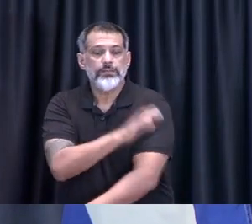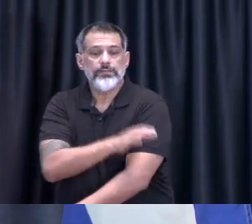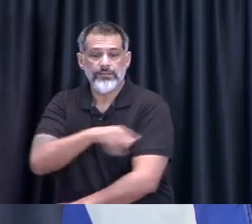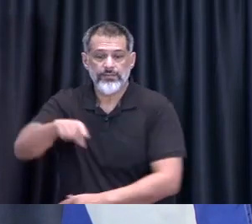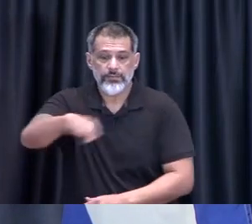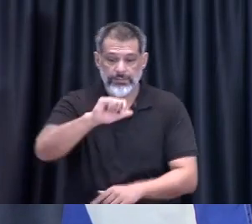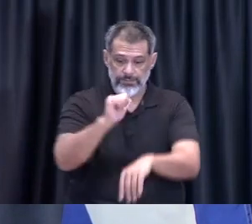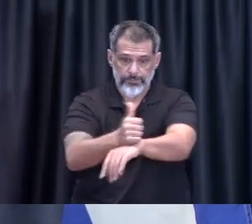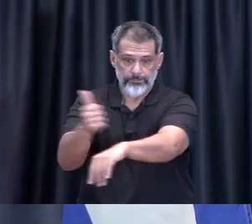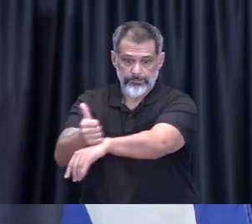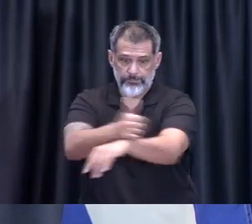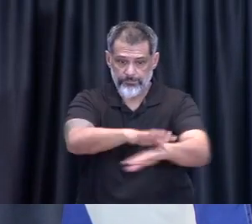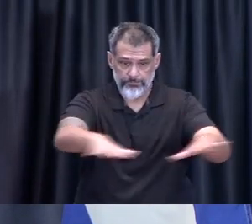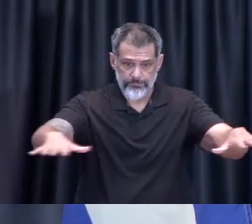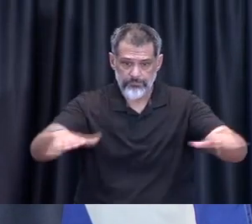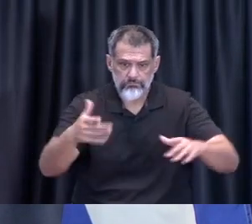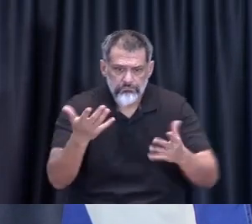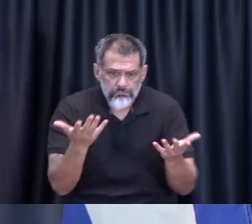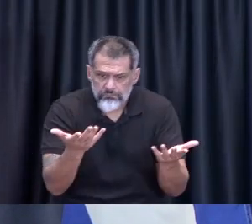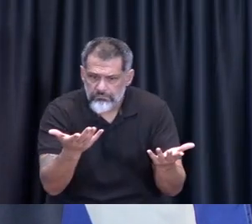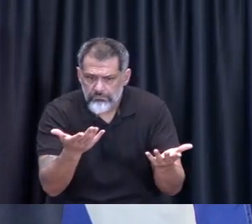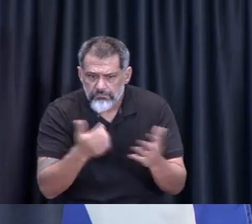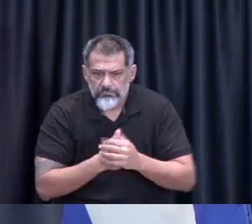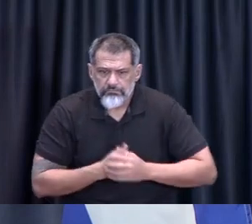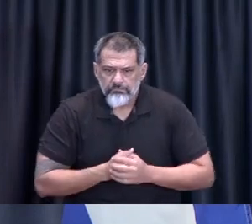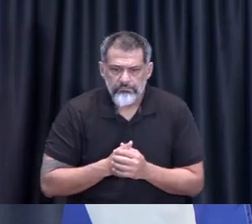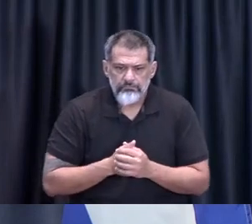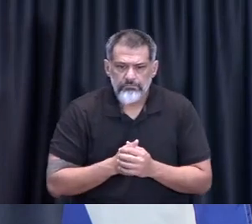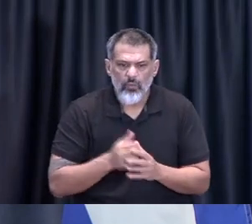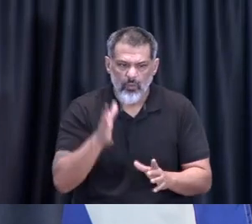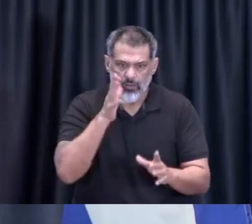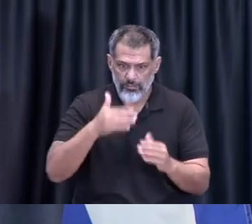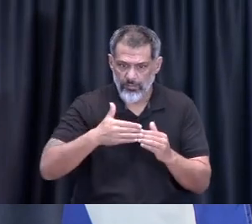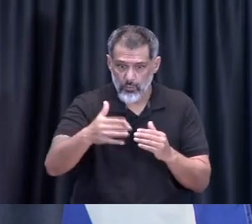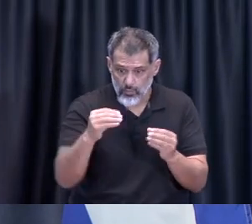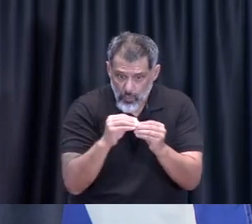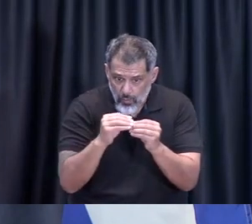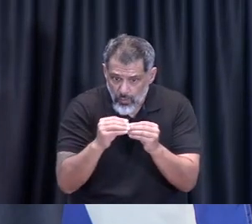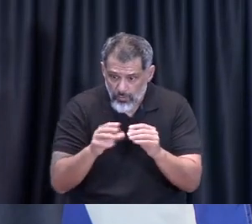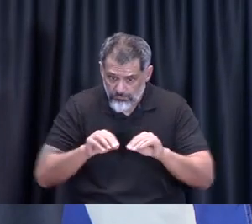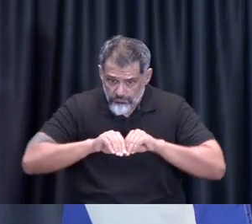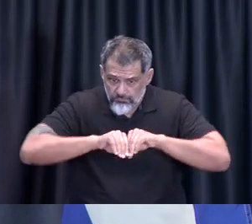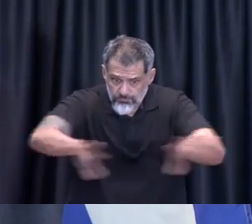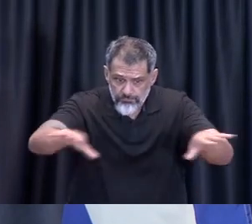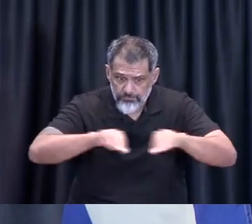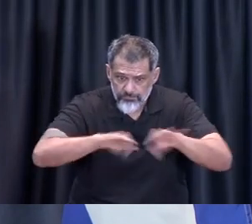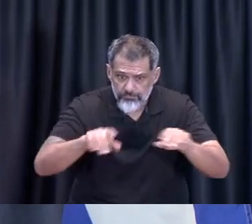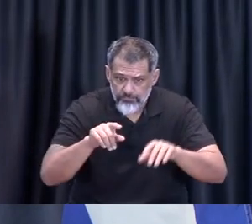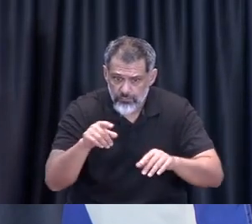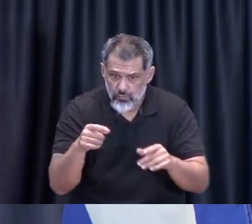can we expect to see more clinics specifically at schools in school hours or perhaps directly